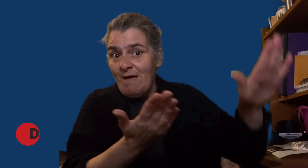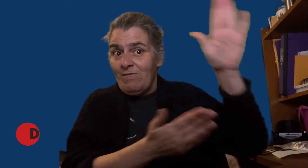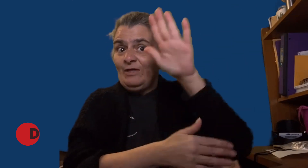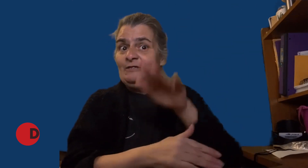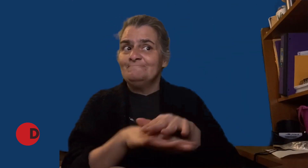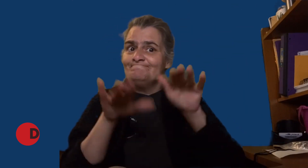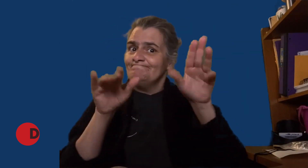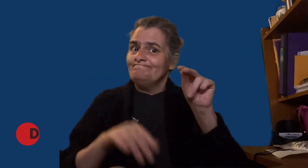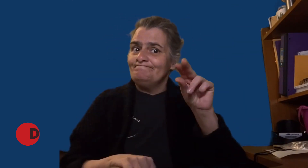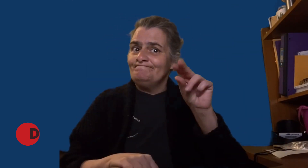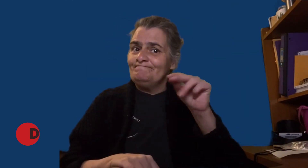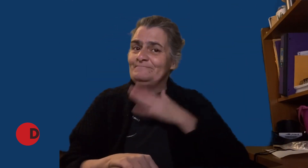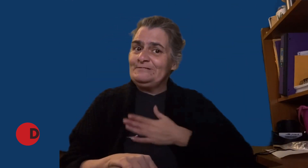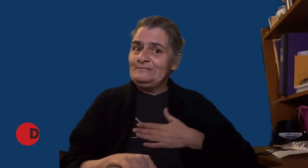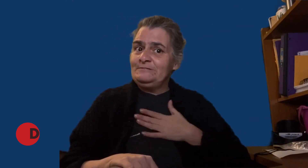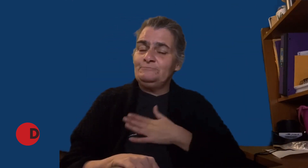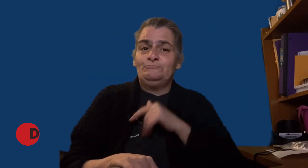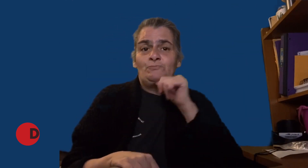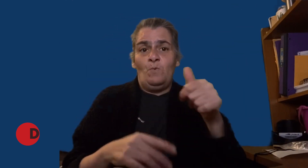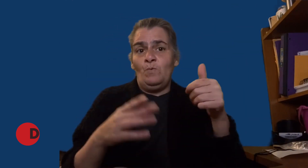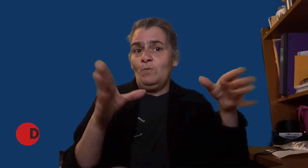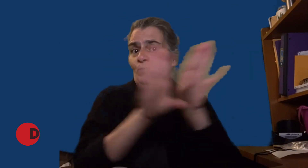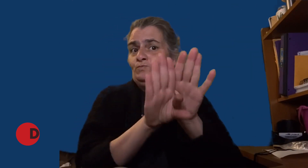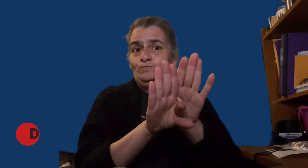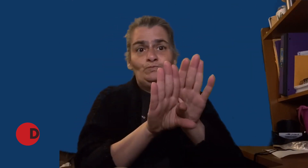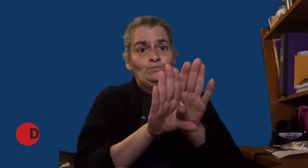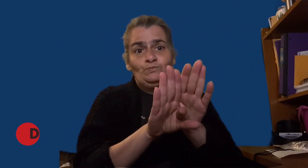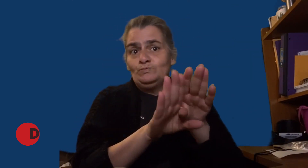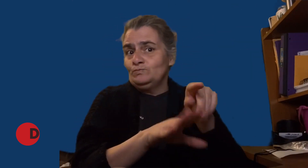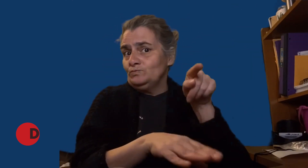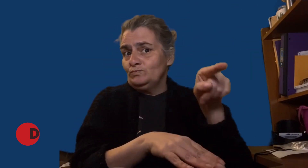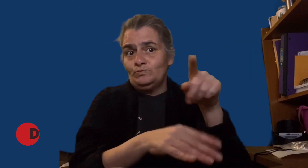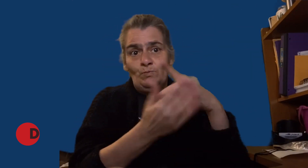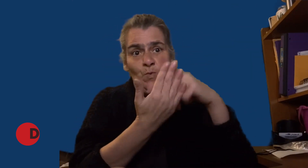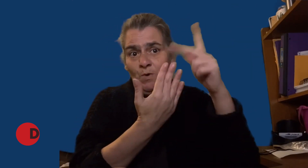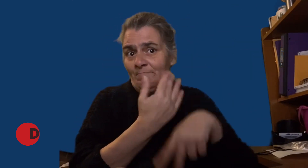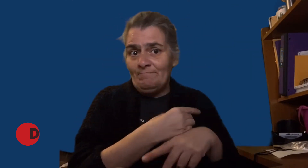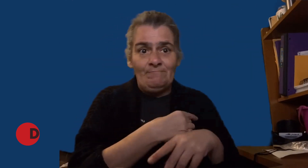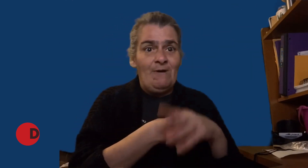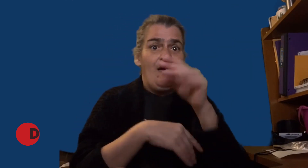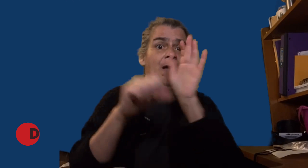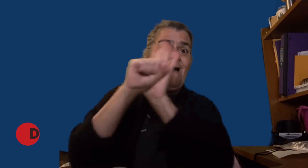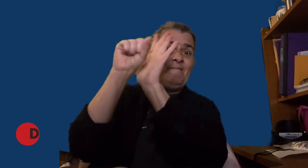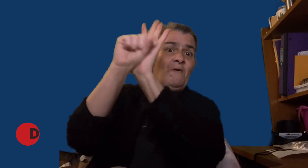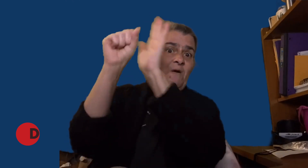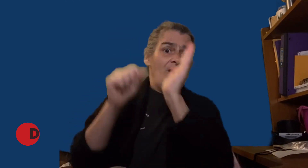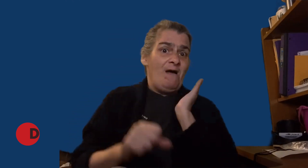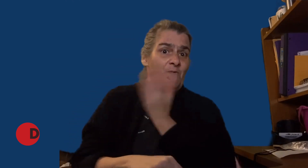and advocate to our government to assist with funding